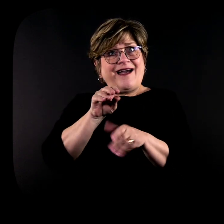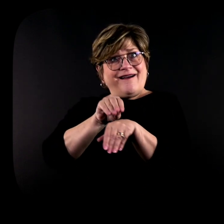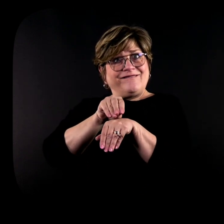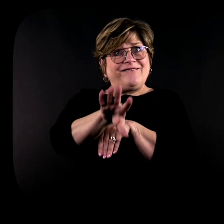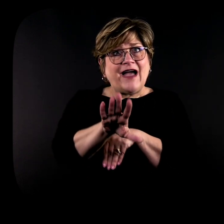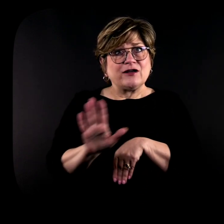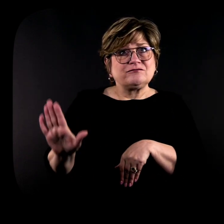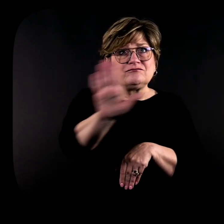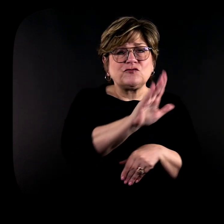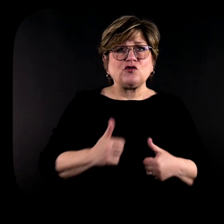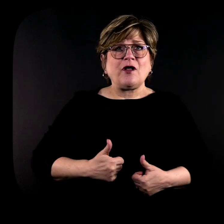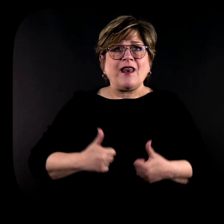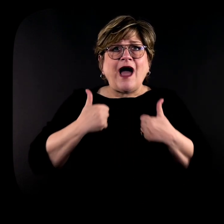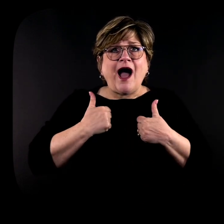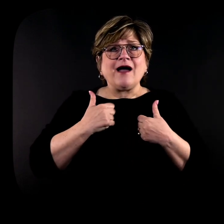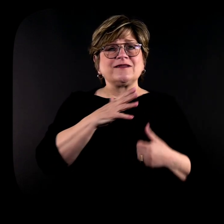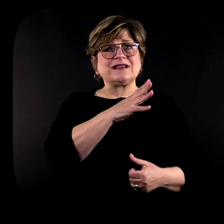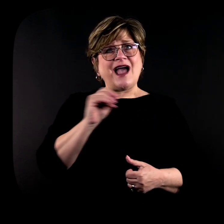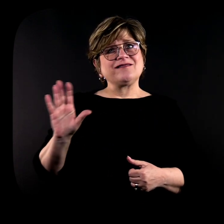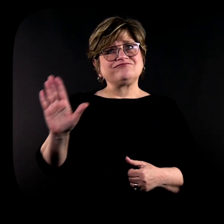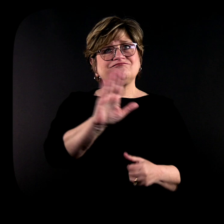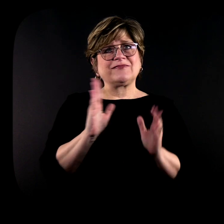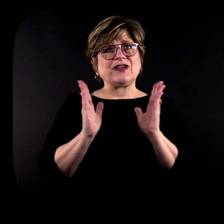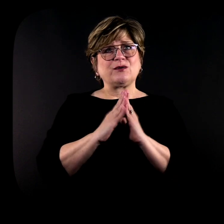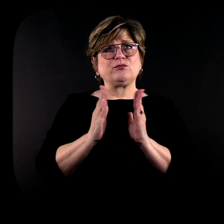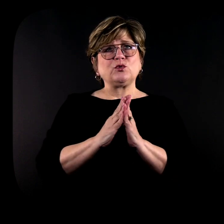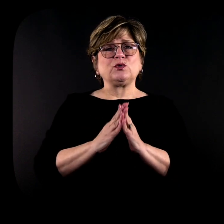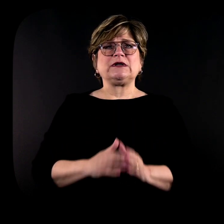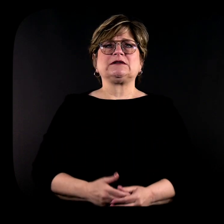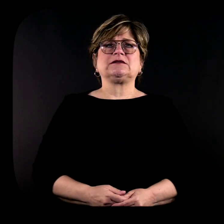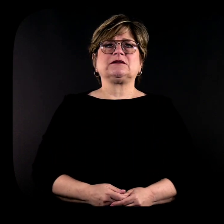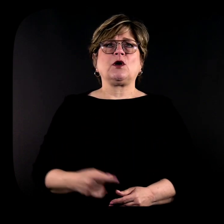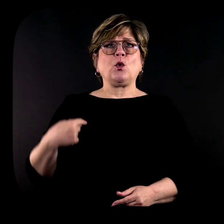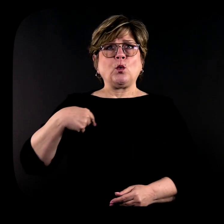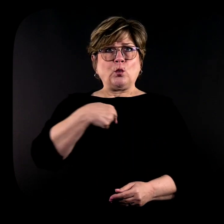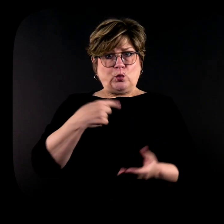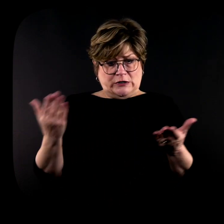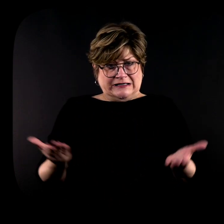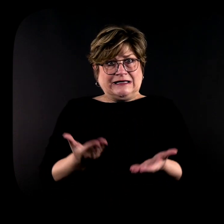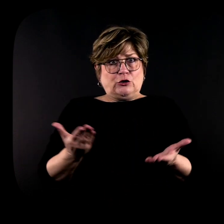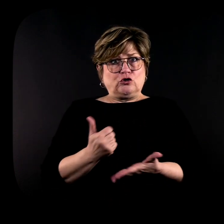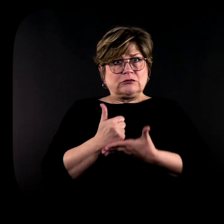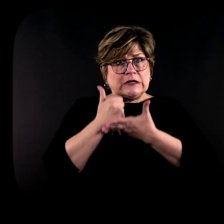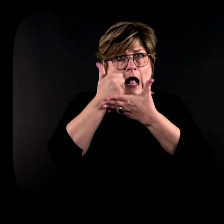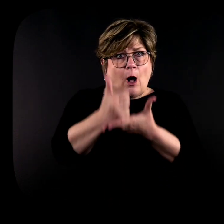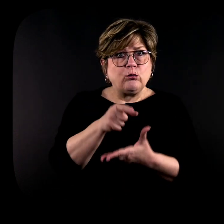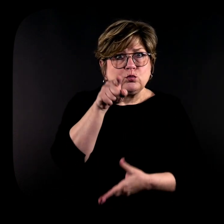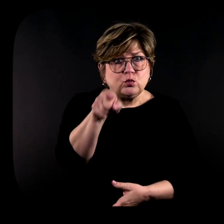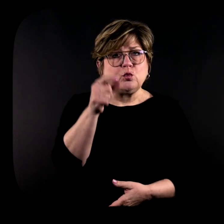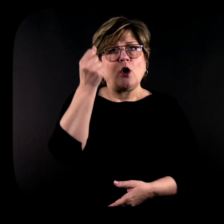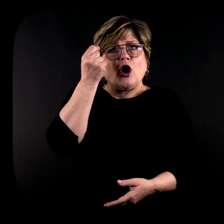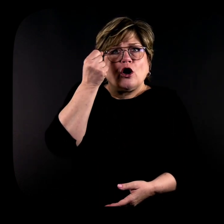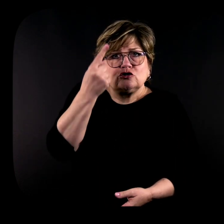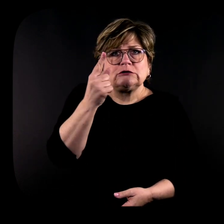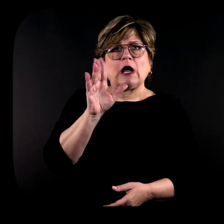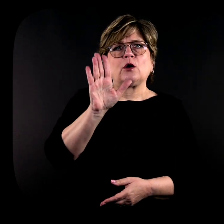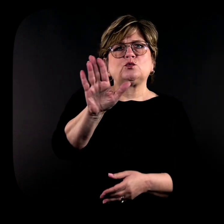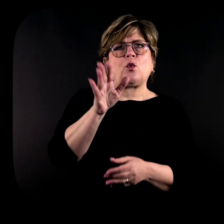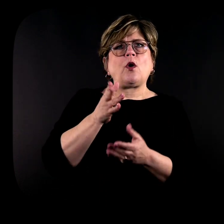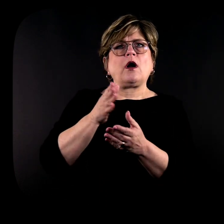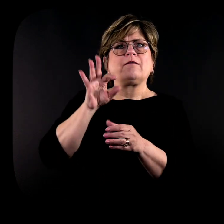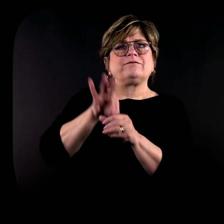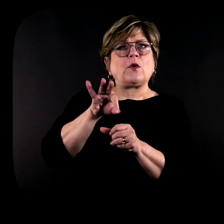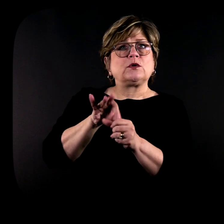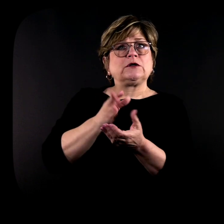their lives and their communities. We are here to help you understand